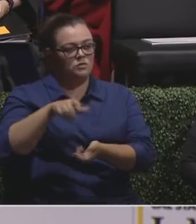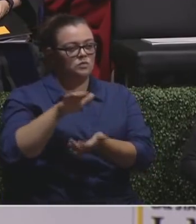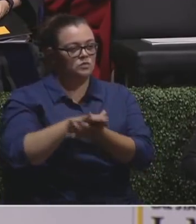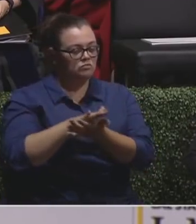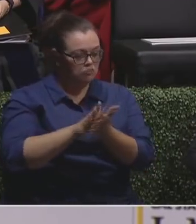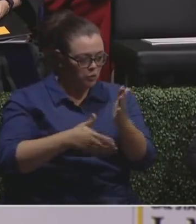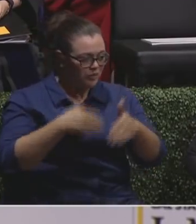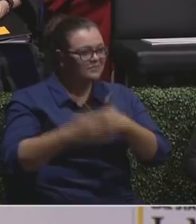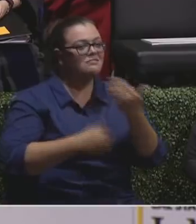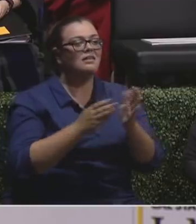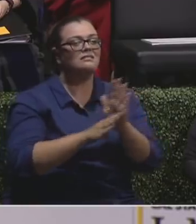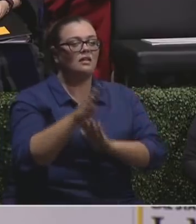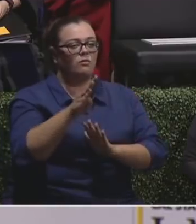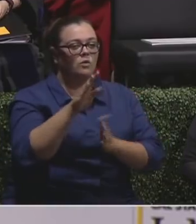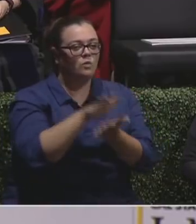ACCELERATED SCHOOL